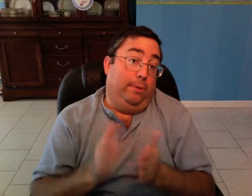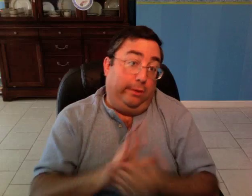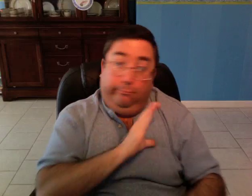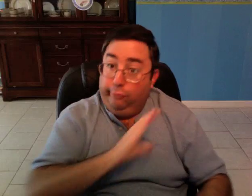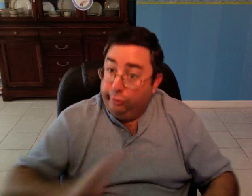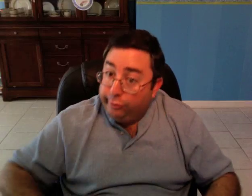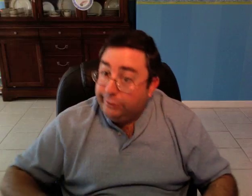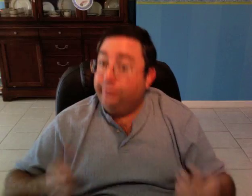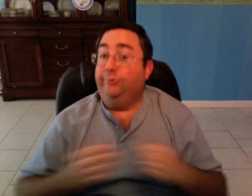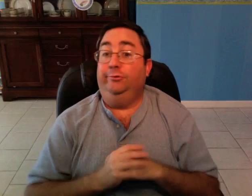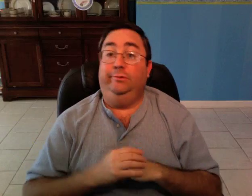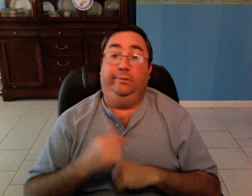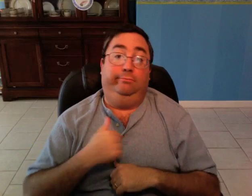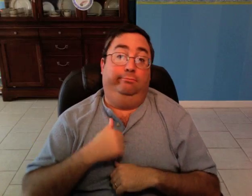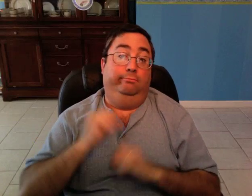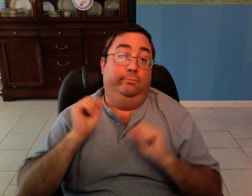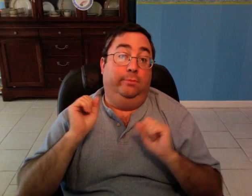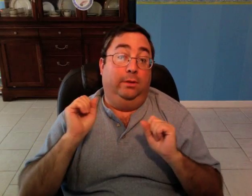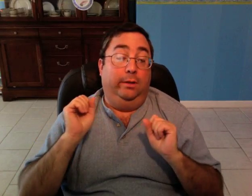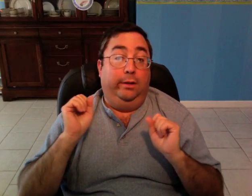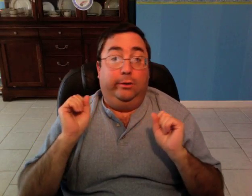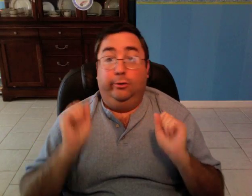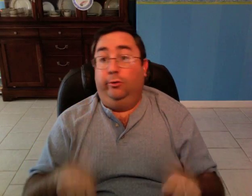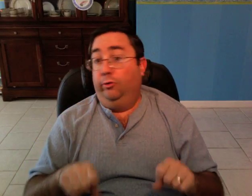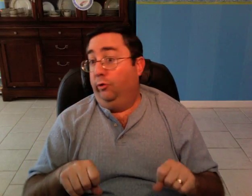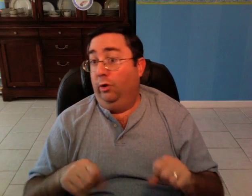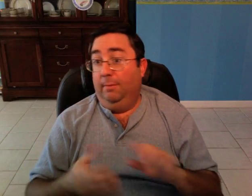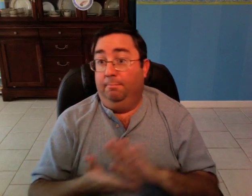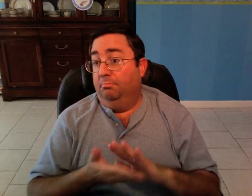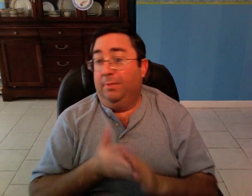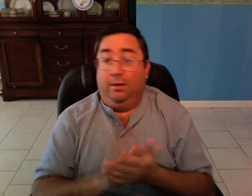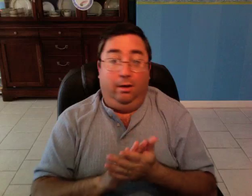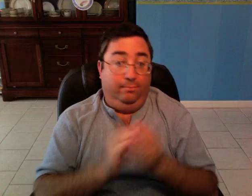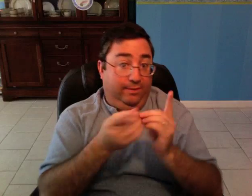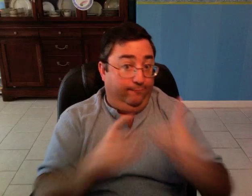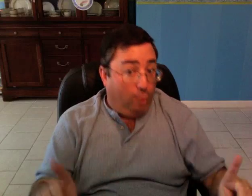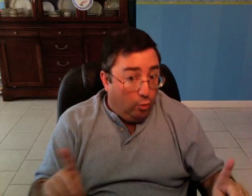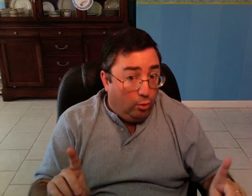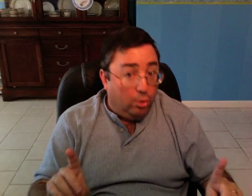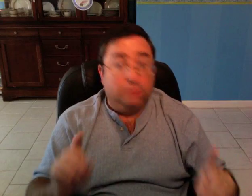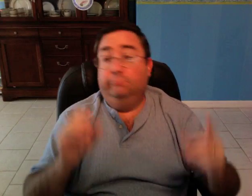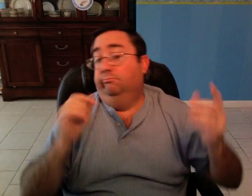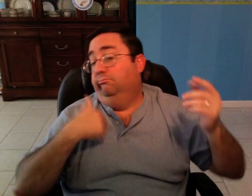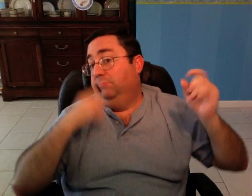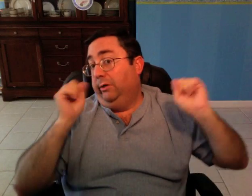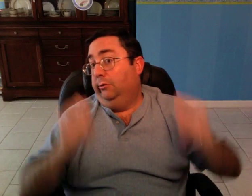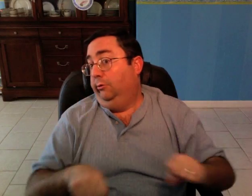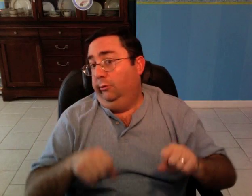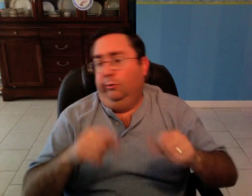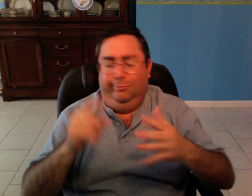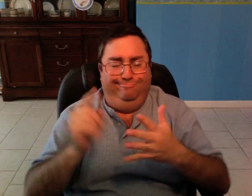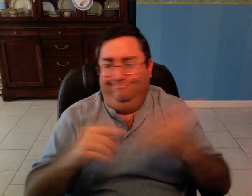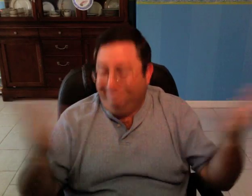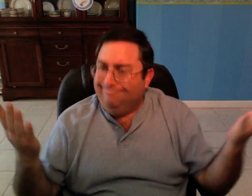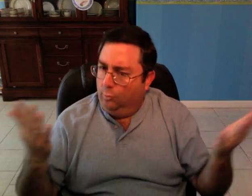I could become a Christian, or divorced, there are a lot of things that can happen in my life.